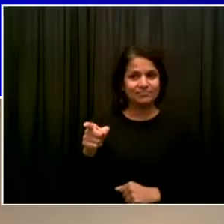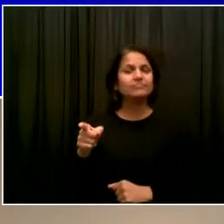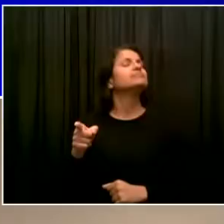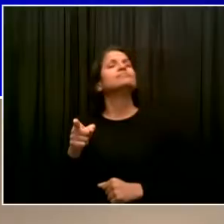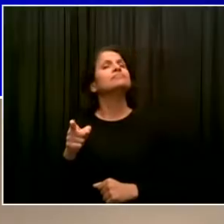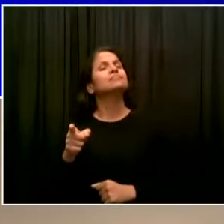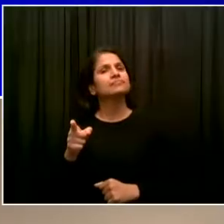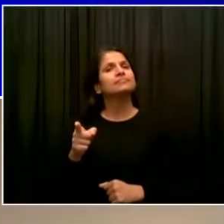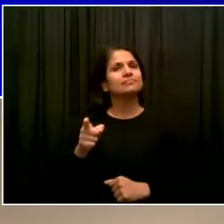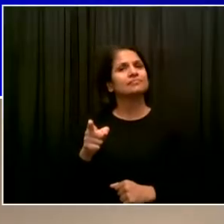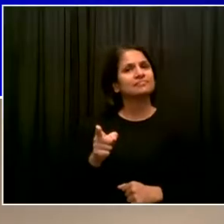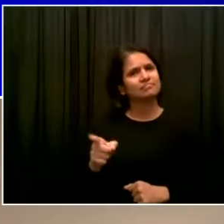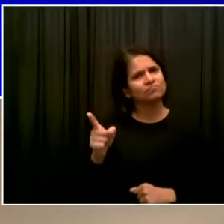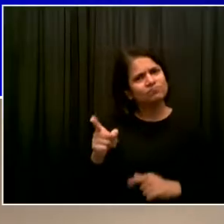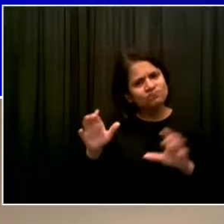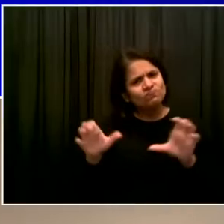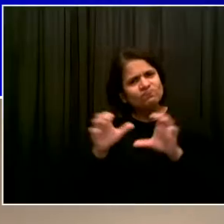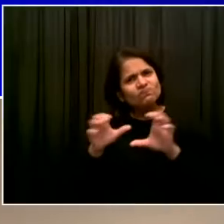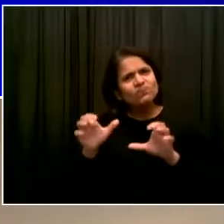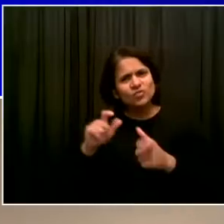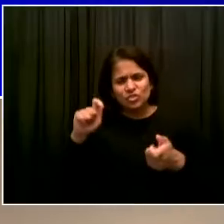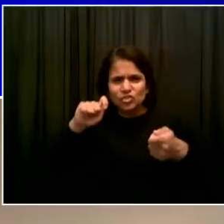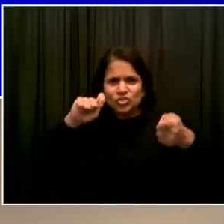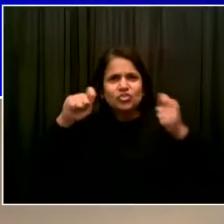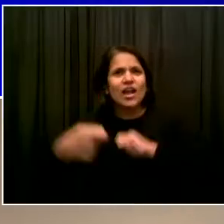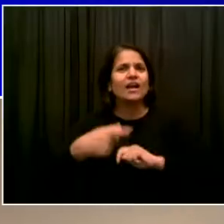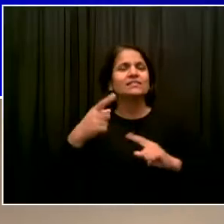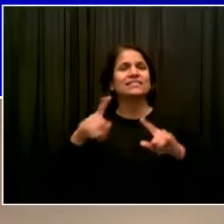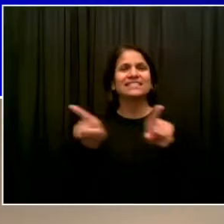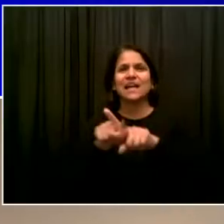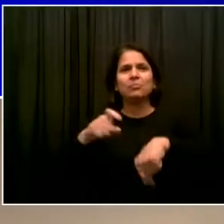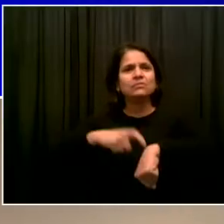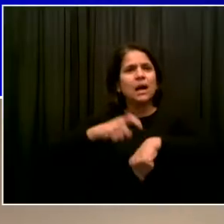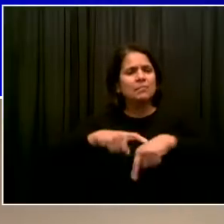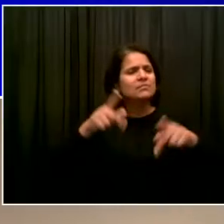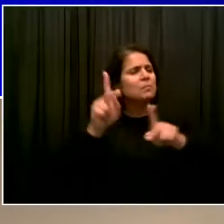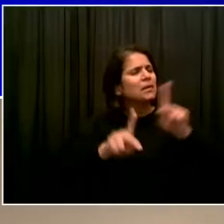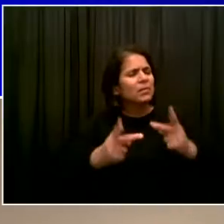REALLY LIKE THE WAY AND SHOW YOU HOW TO BE AN AGENT FOR CHANGE BUT IN A WAY THAT IS SO